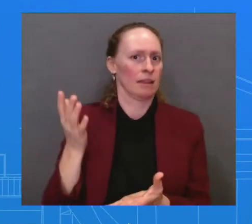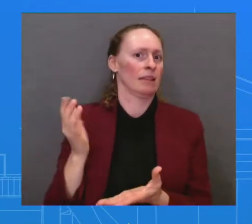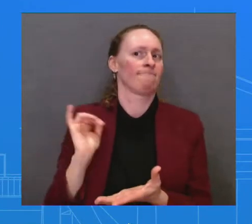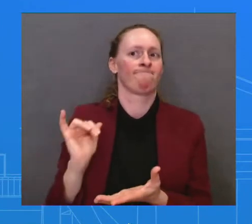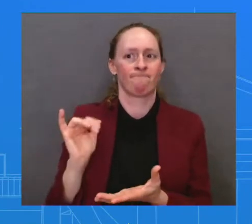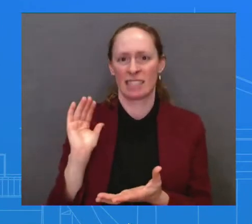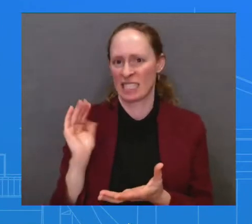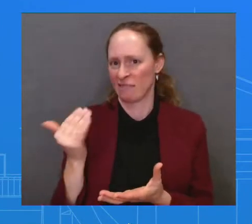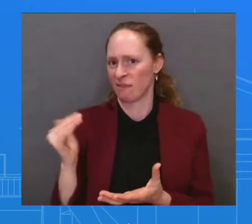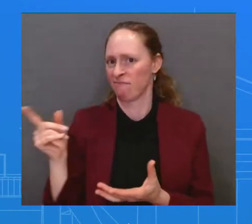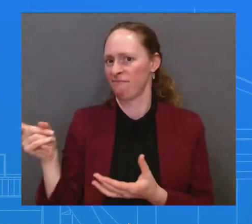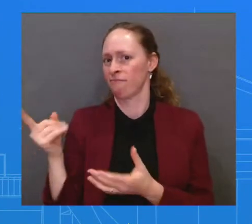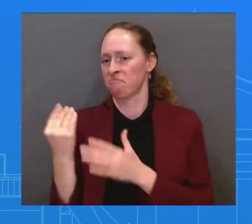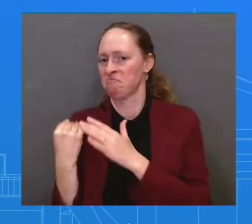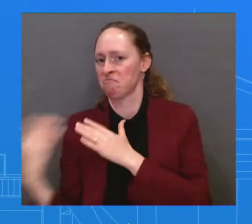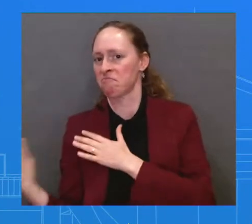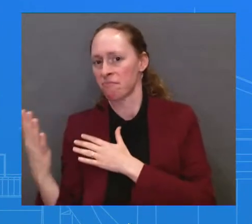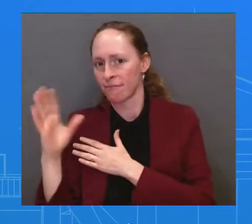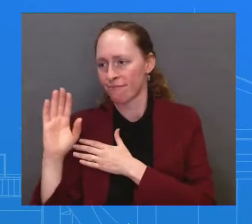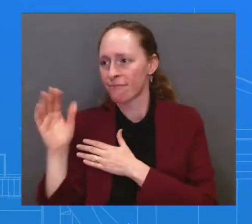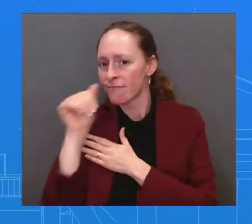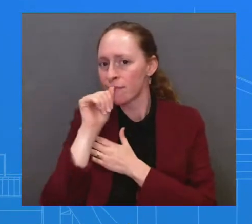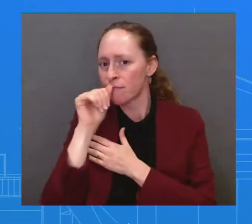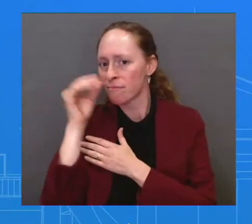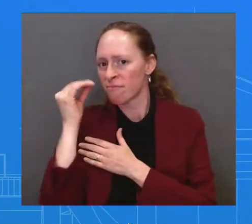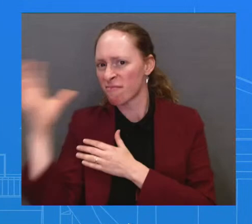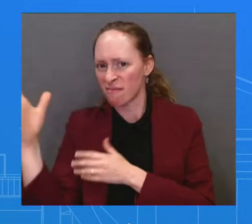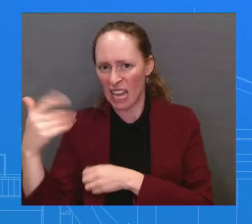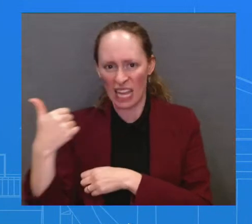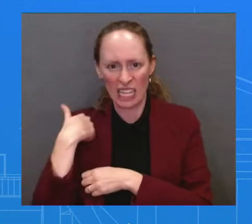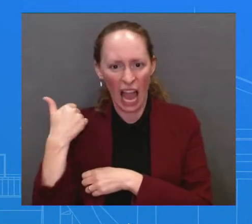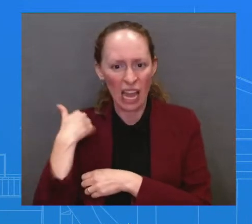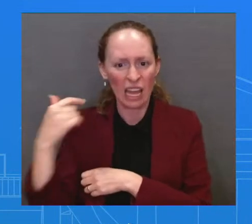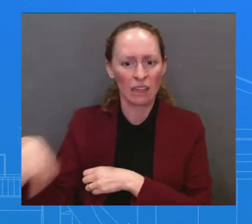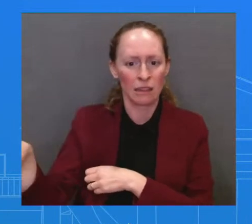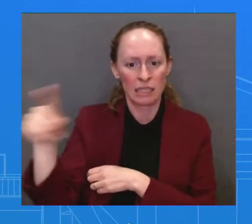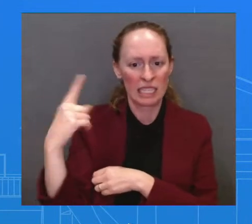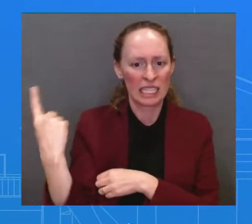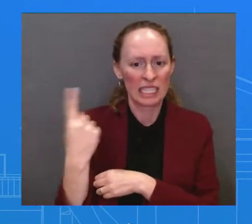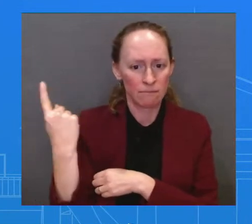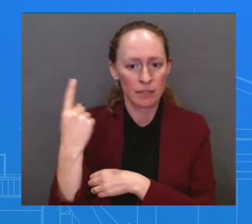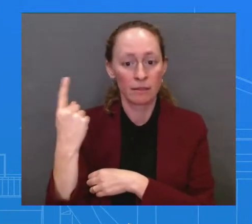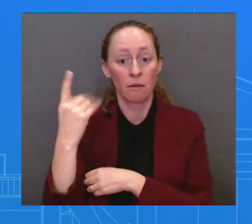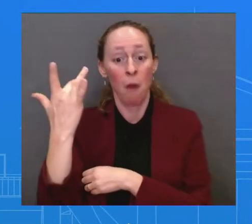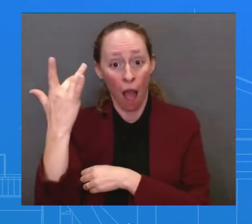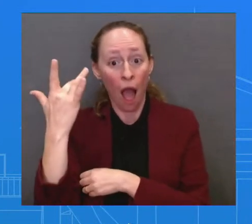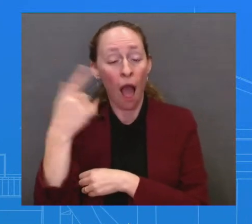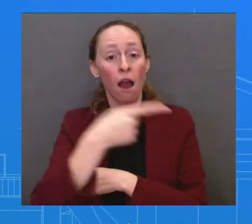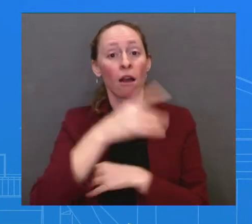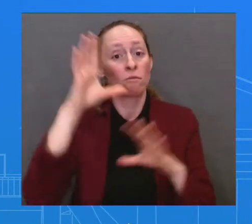that President Biden was going to return to India in January to celebrate Republic Day. And I'm wondering if that trip is now in question,